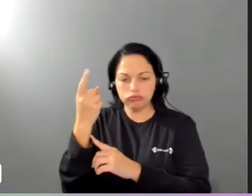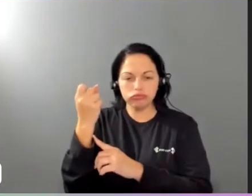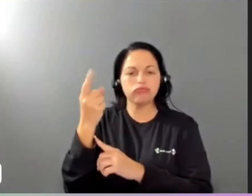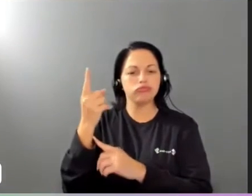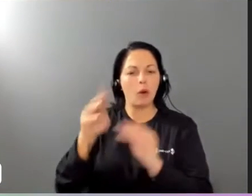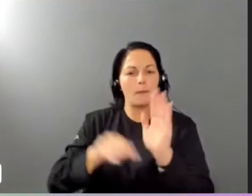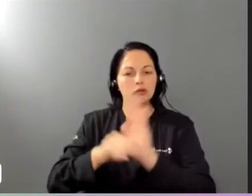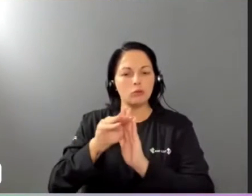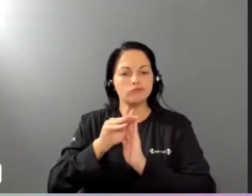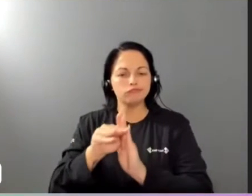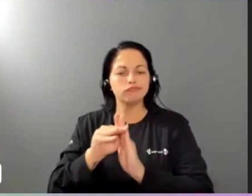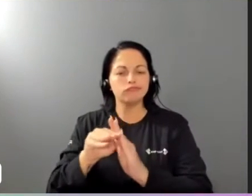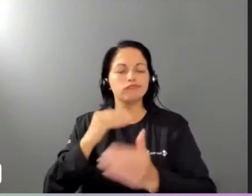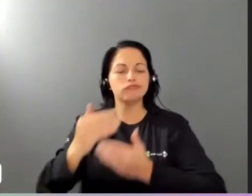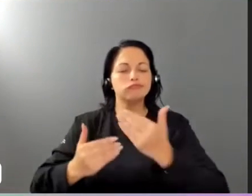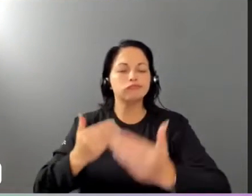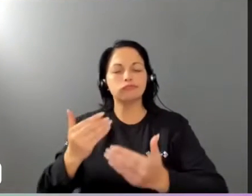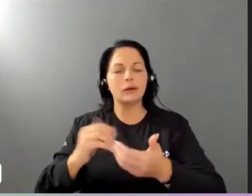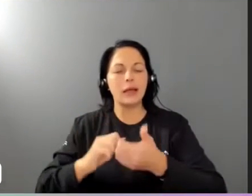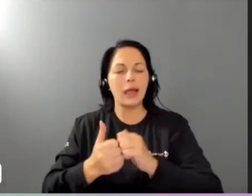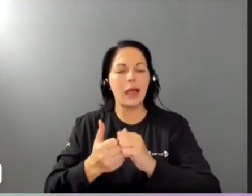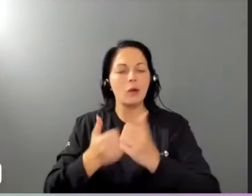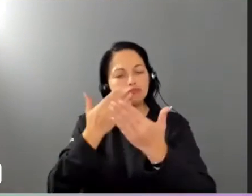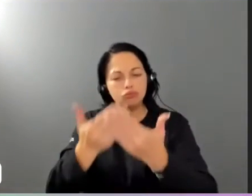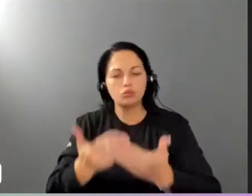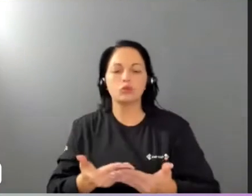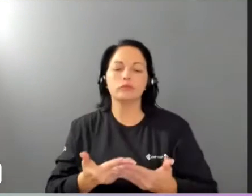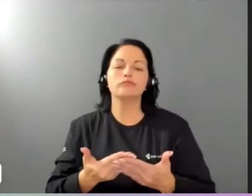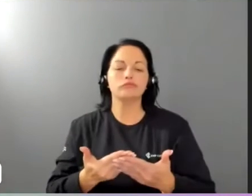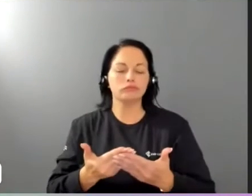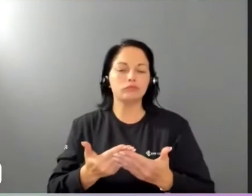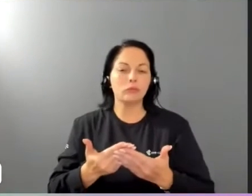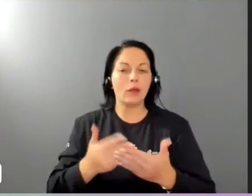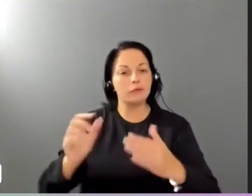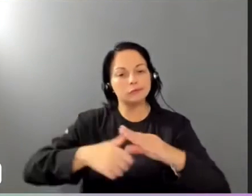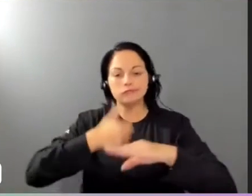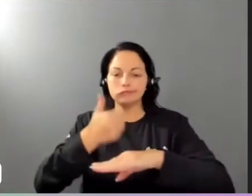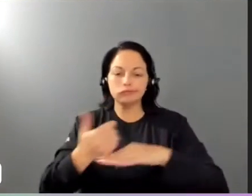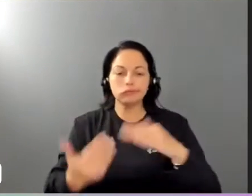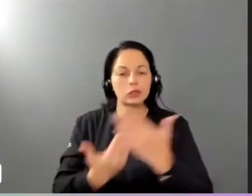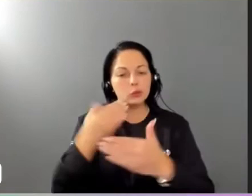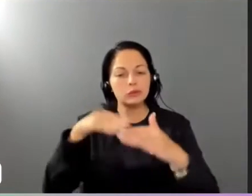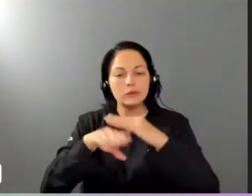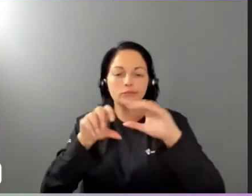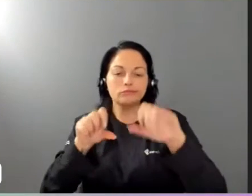want to talk about today is help companies and organizations to truly understand the process and